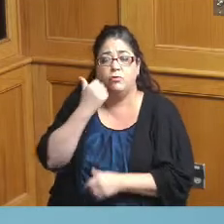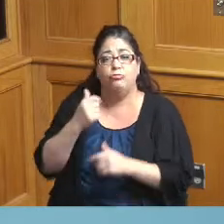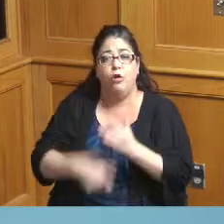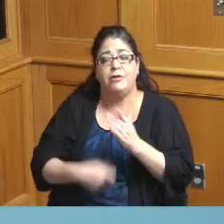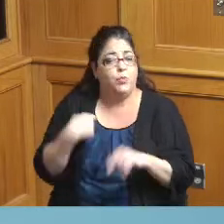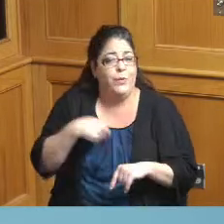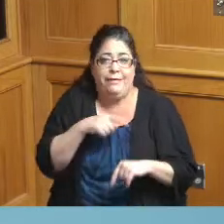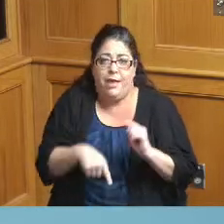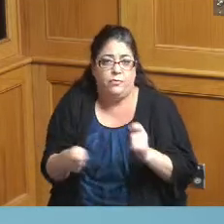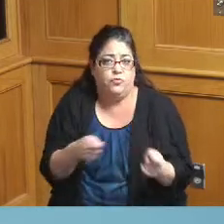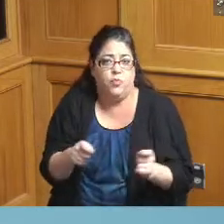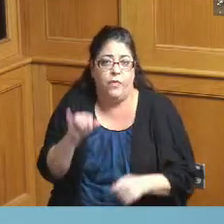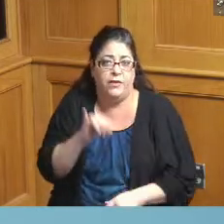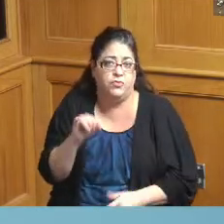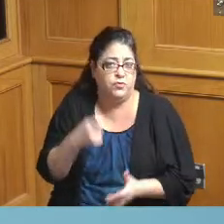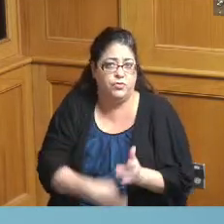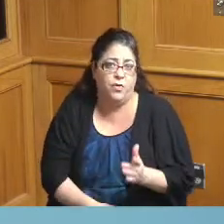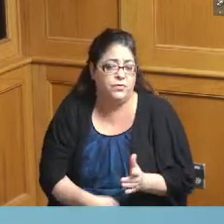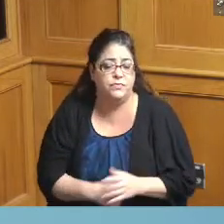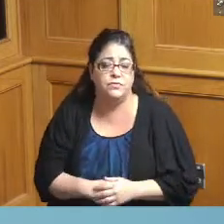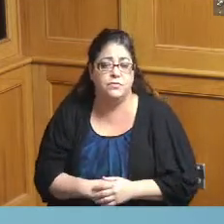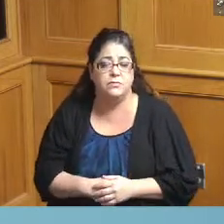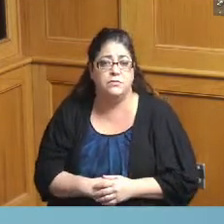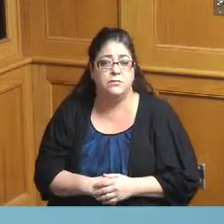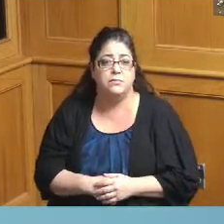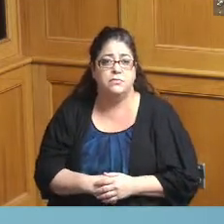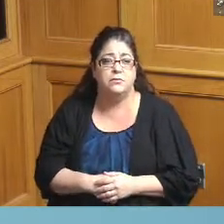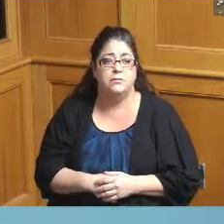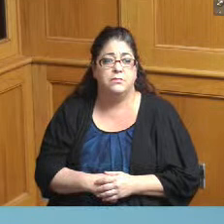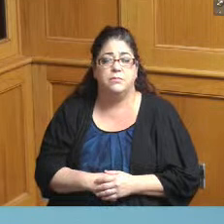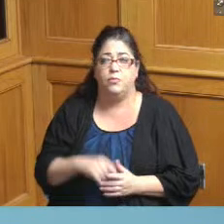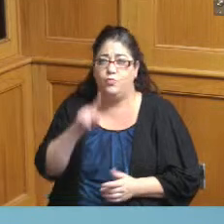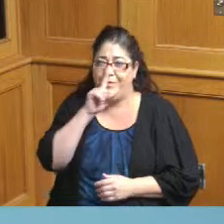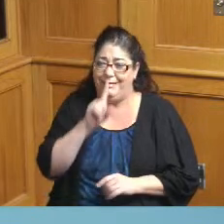that really leaves a distance difference in what we're asking for of thirty six thousand dollars